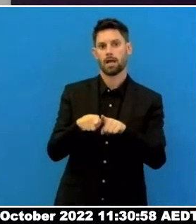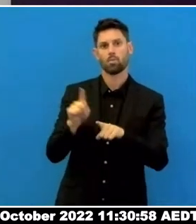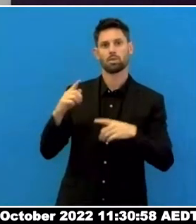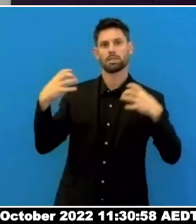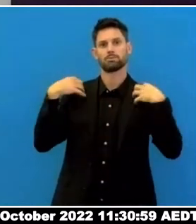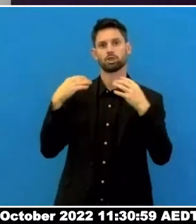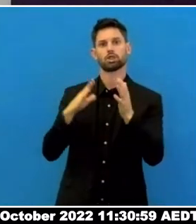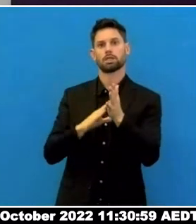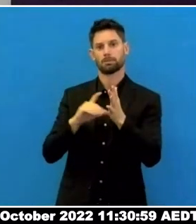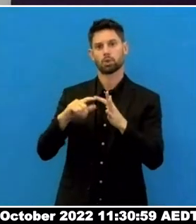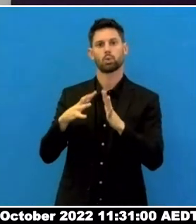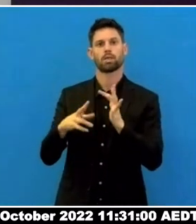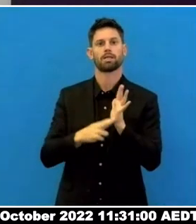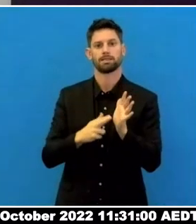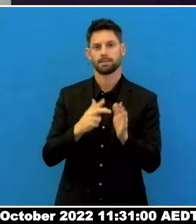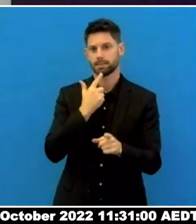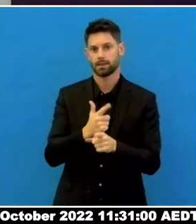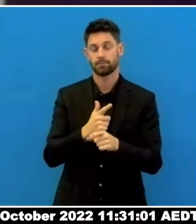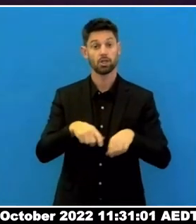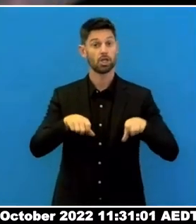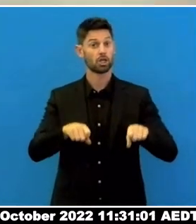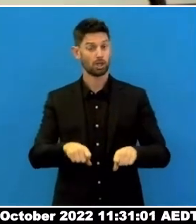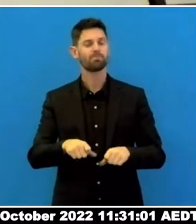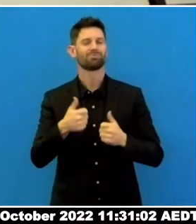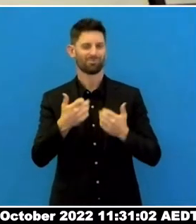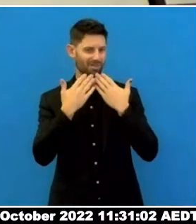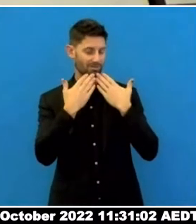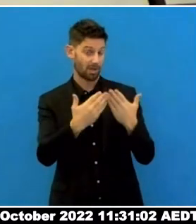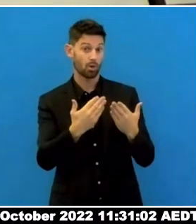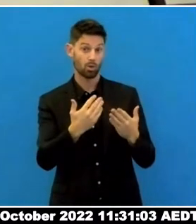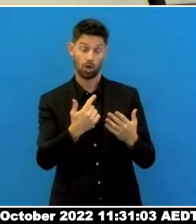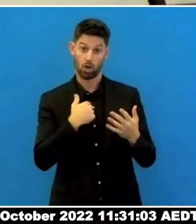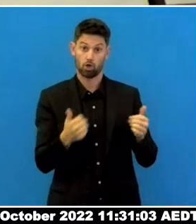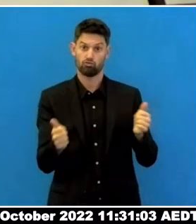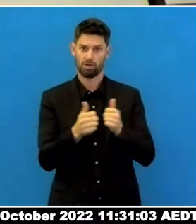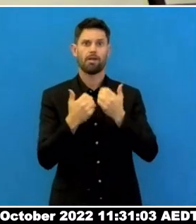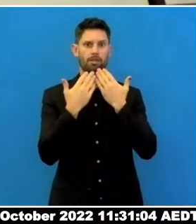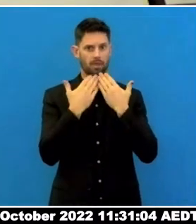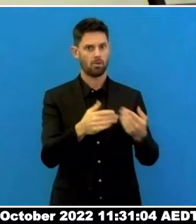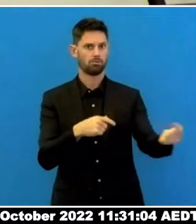Yes. Thank you very much, Mr Rahman. I too thank you for sharing your experiences with us